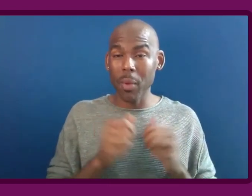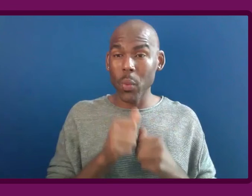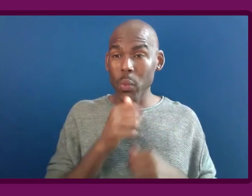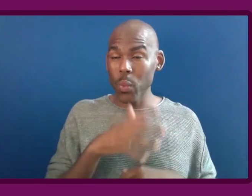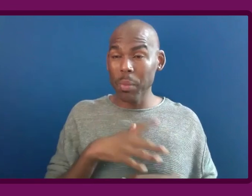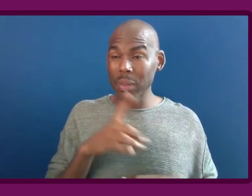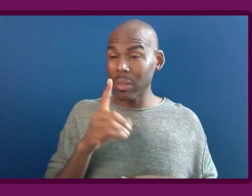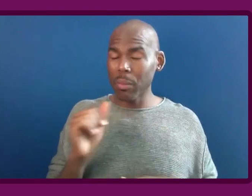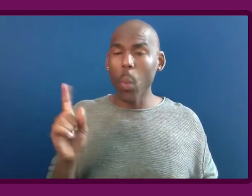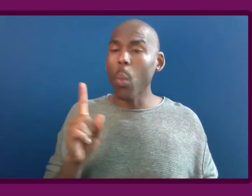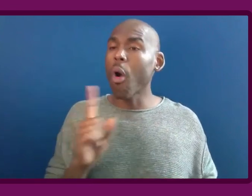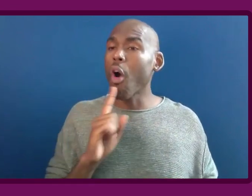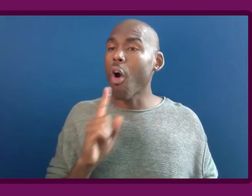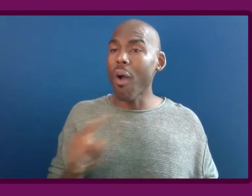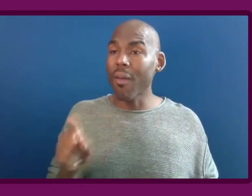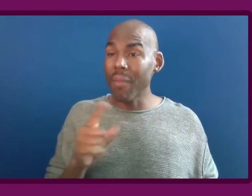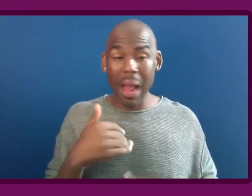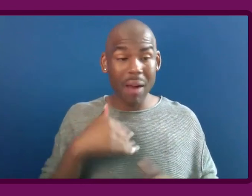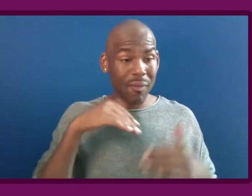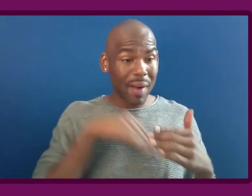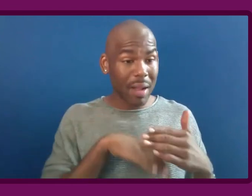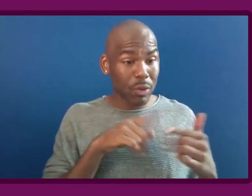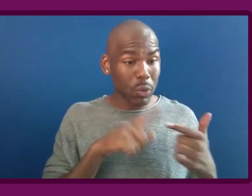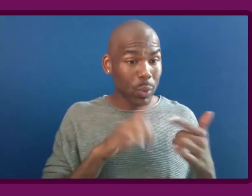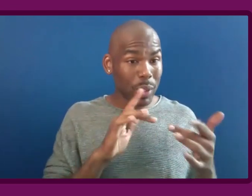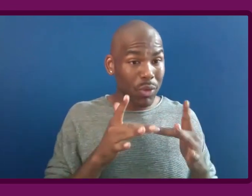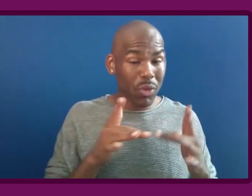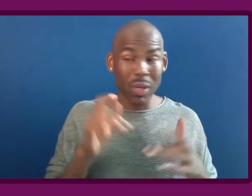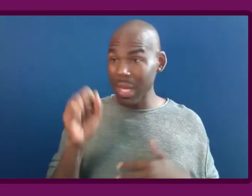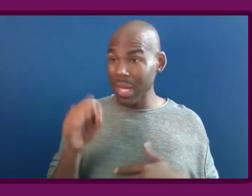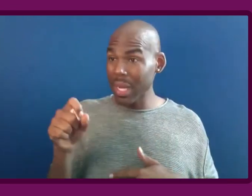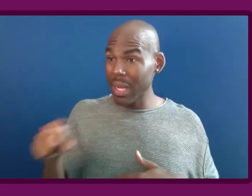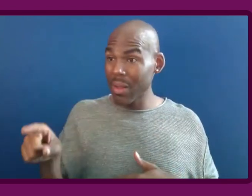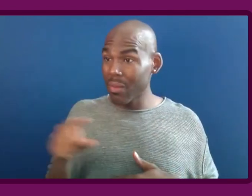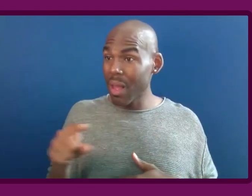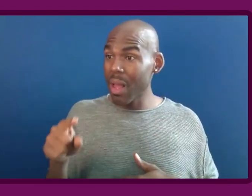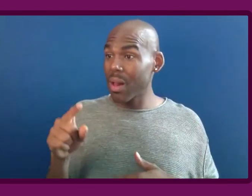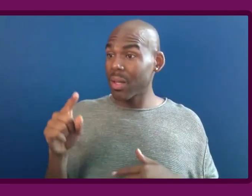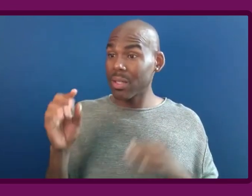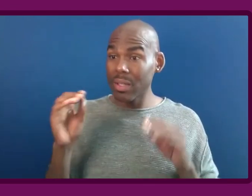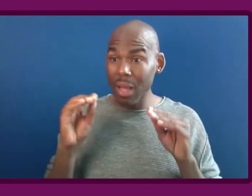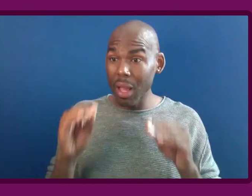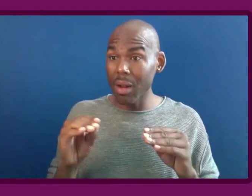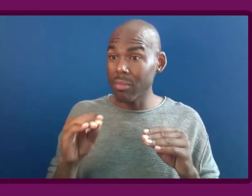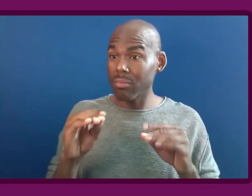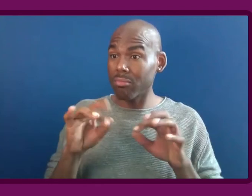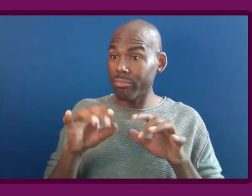especially Indigenous or originary groups in Mexico who have a disability. Where are our trans